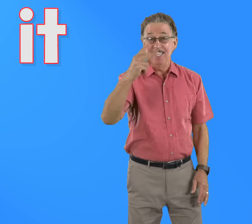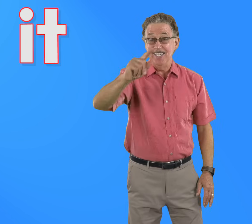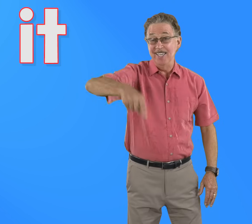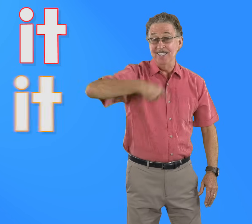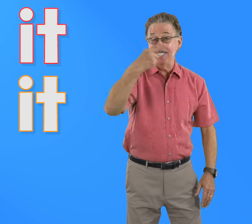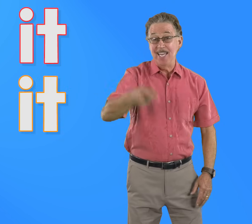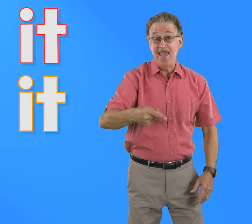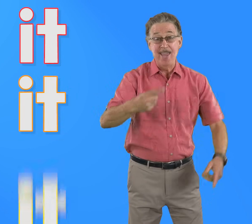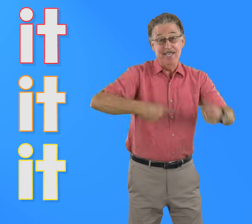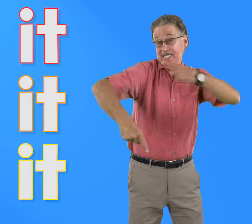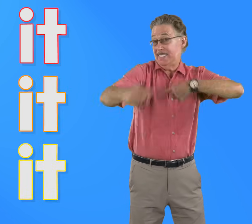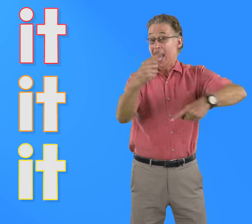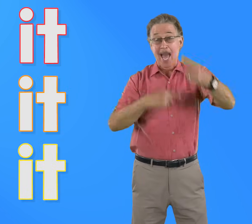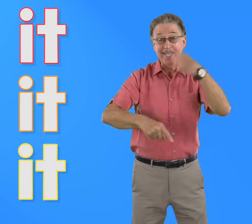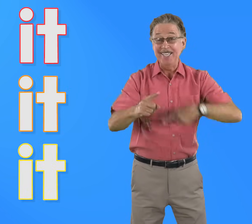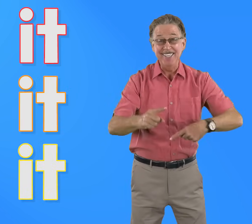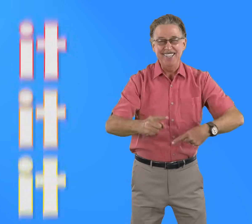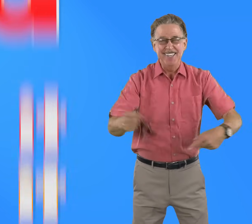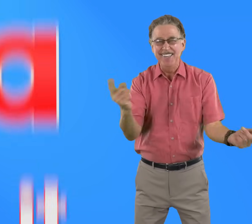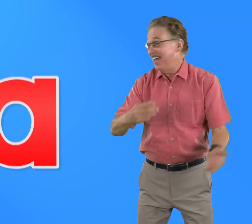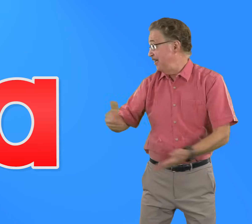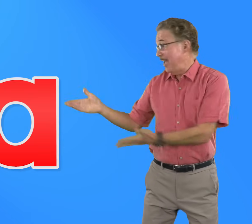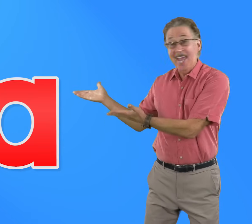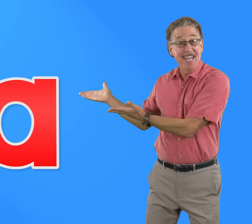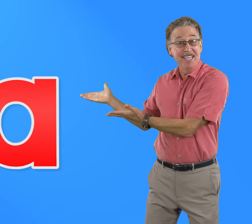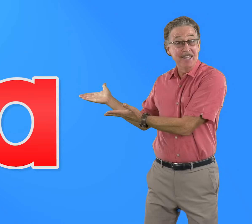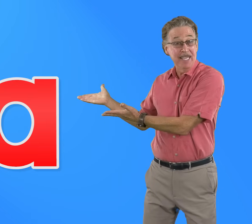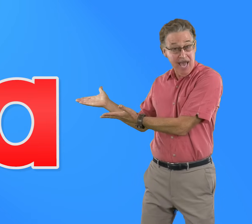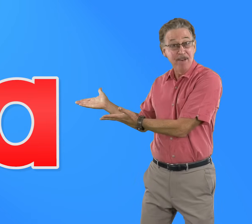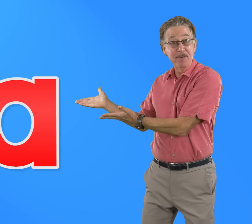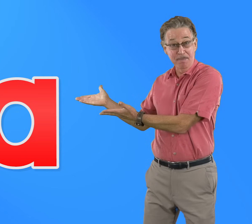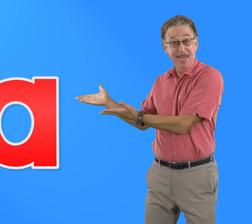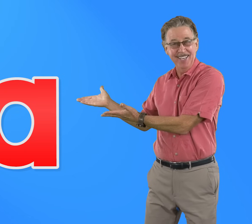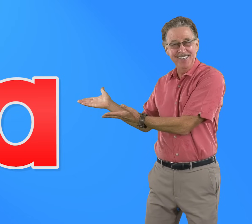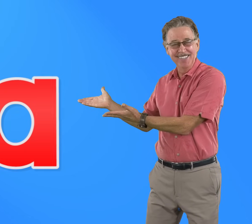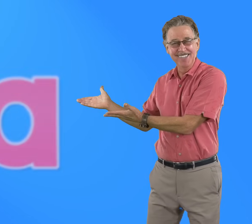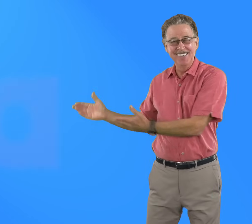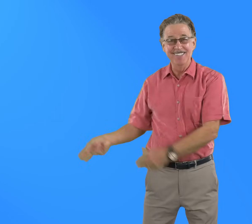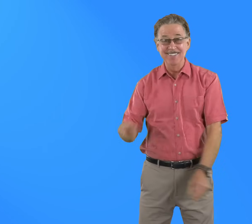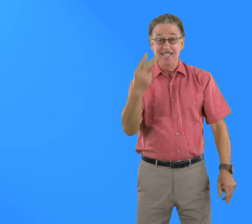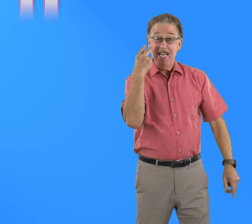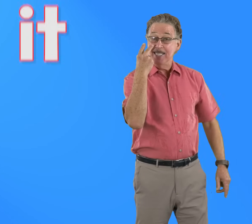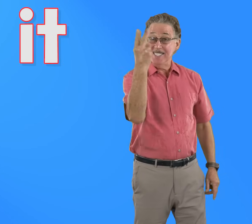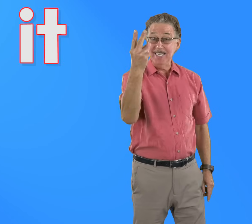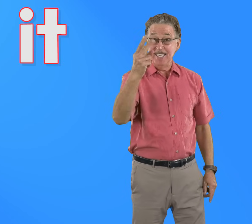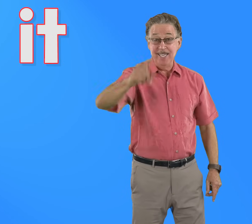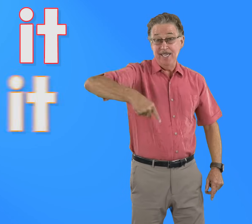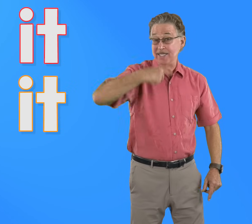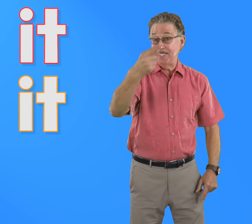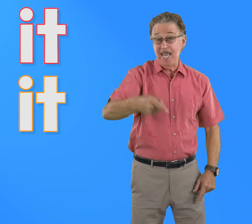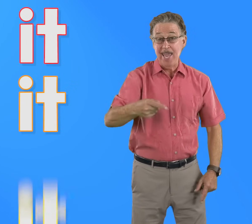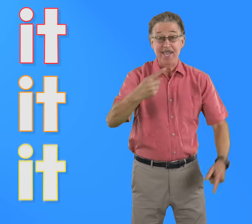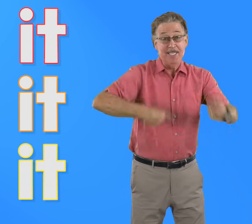See it Say it Sign it Letter A a in the alphabet See it Say it